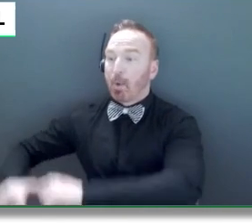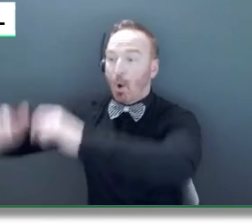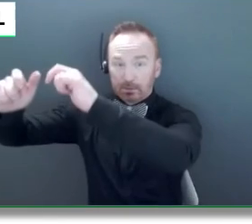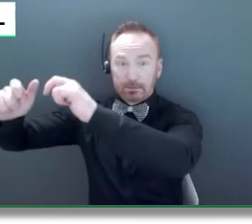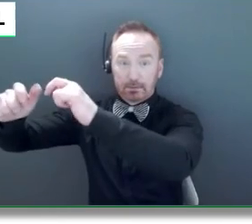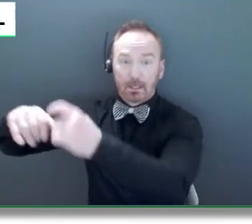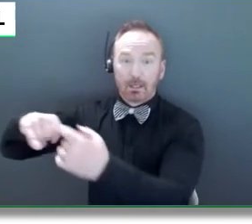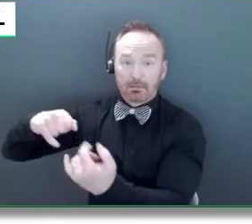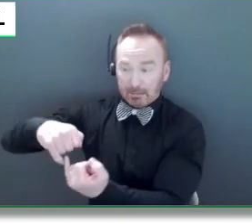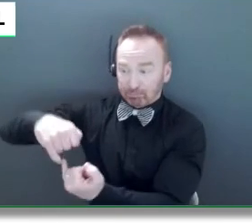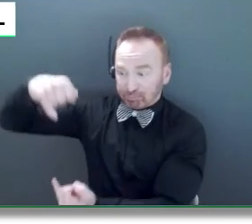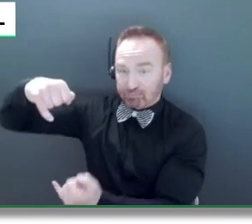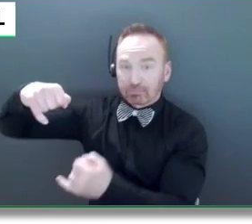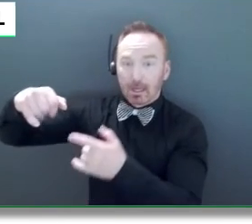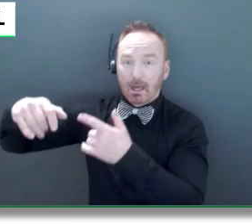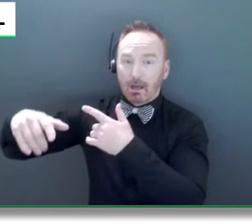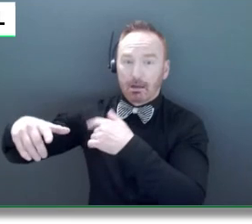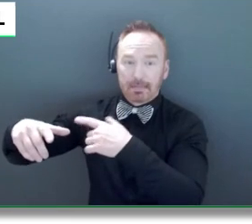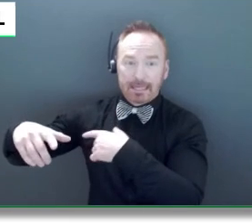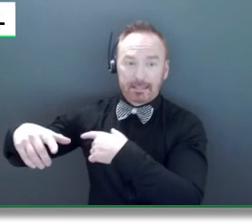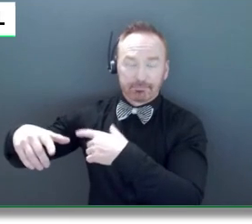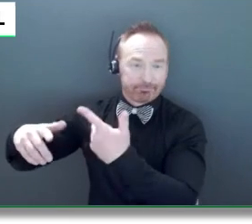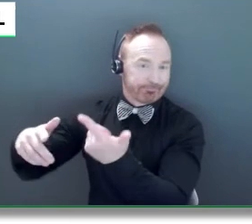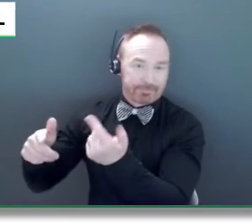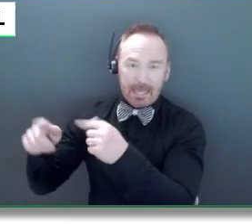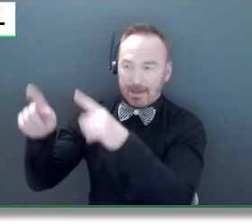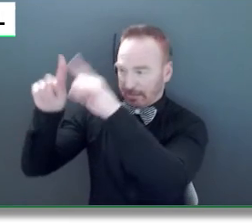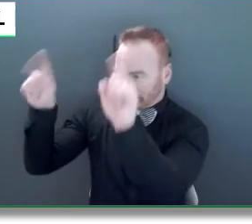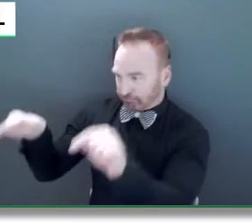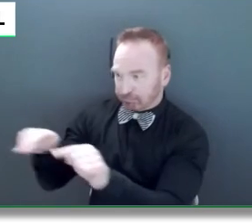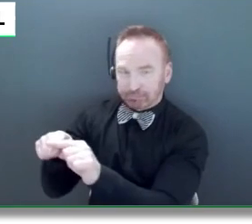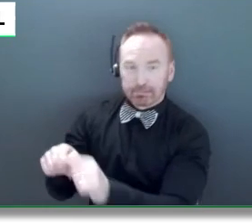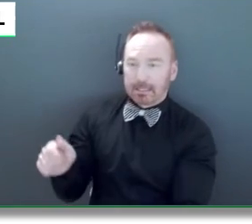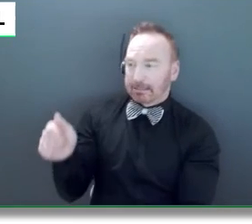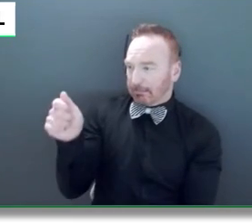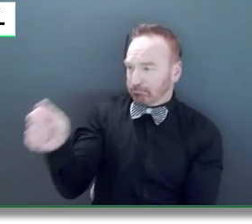traditional stories of the local First Nations that are there but